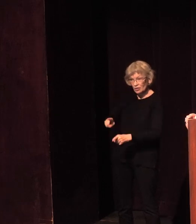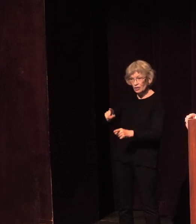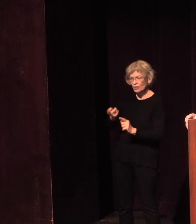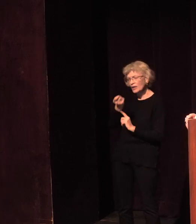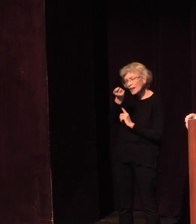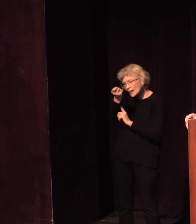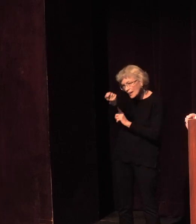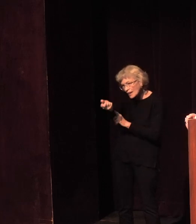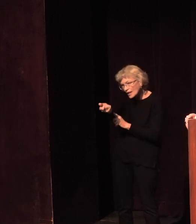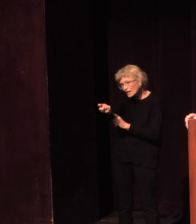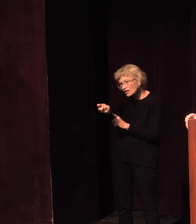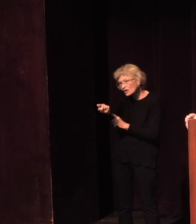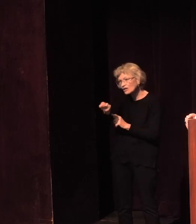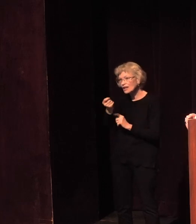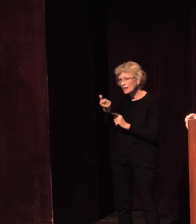unanimous